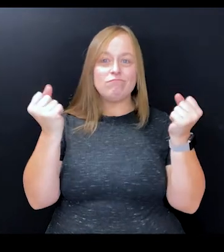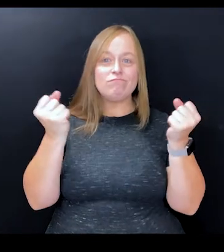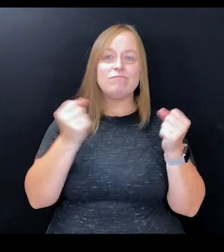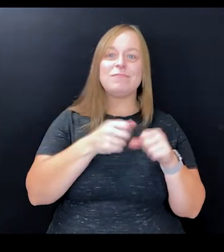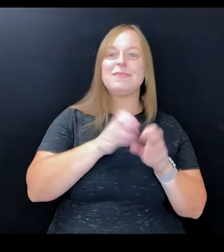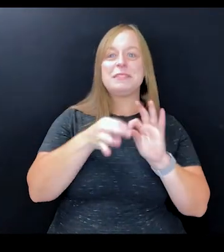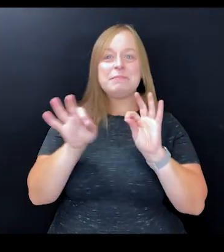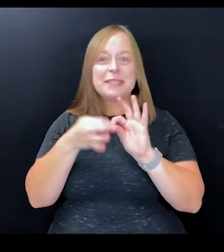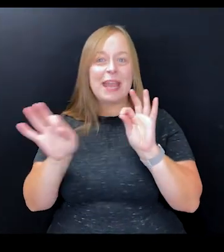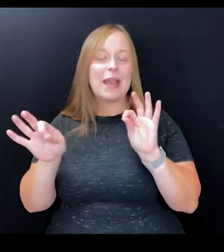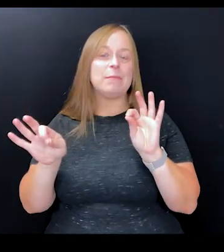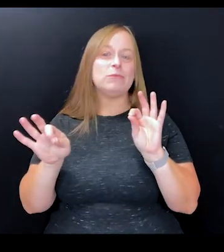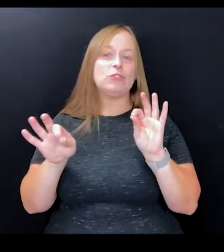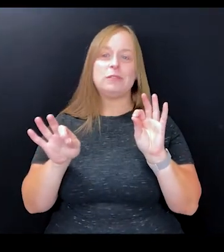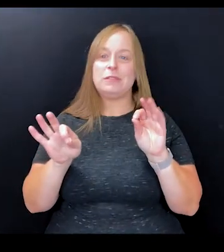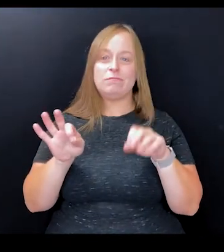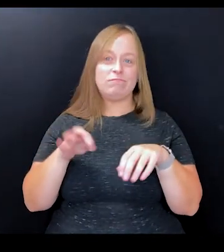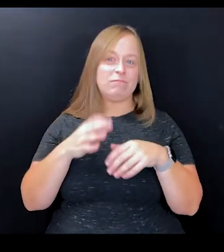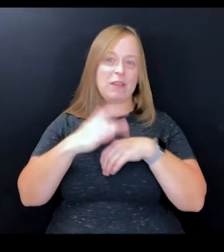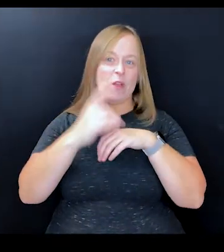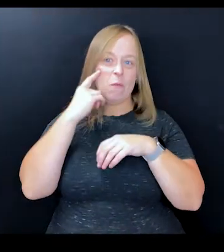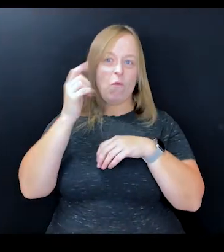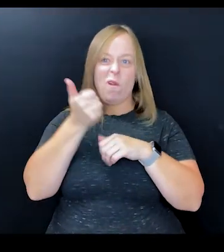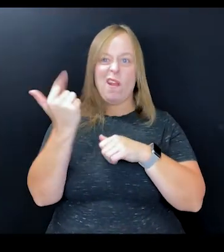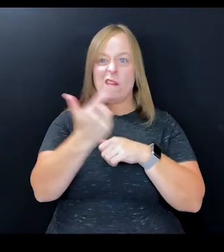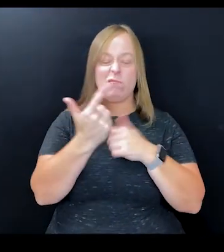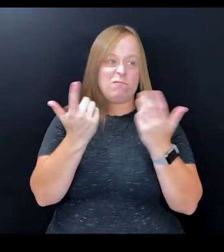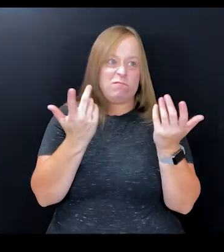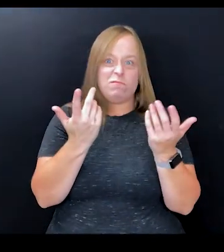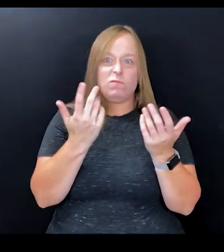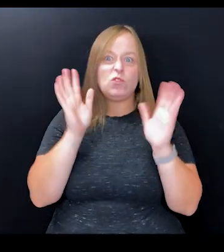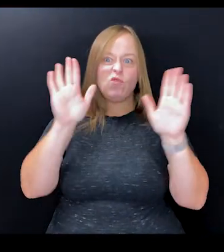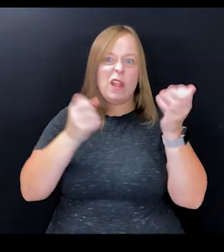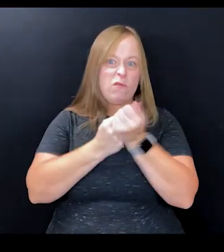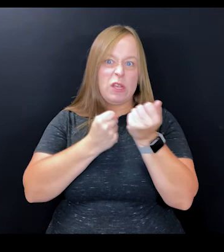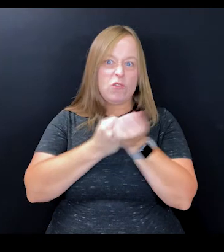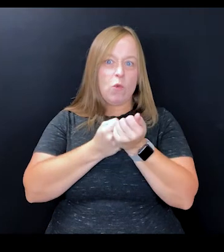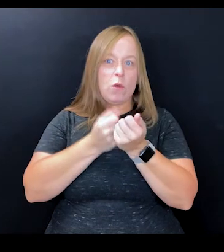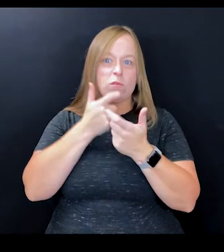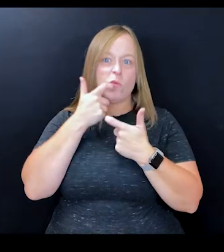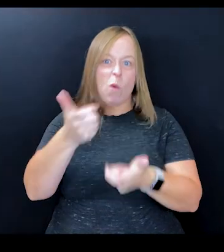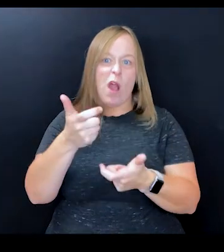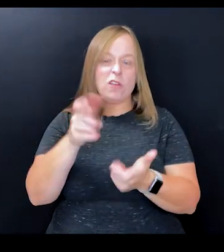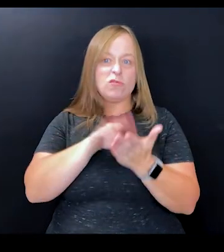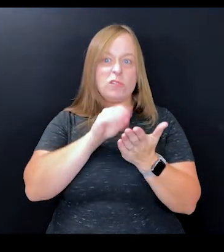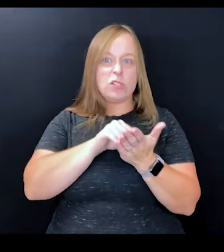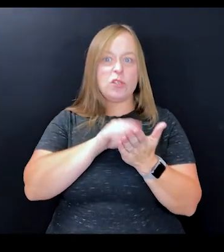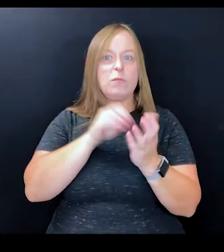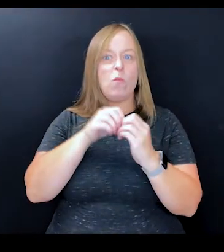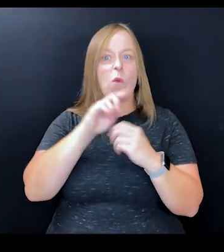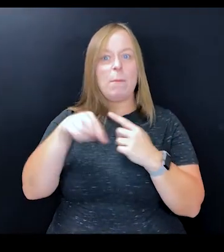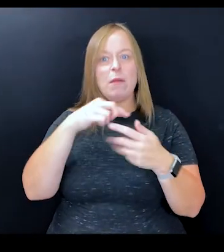and it has ASL interpreting and closed captioning. So it's a great resource to learn more